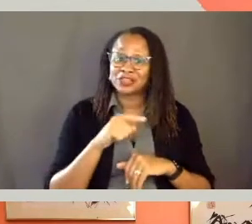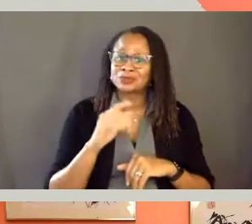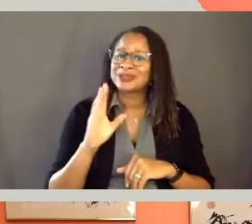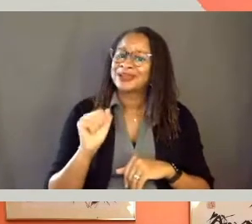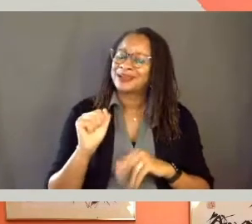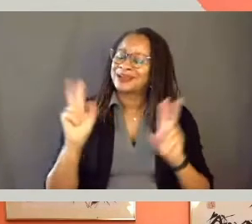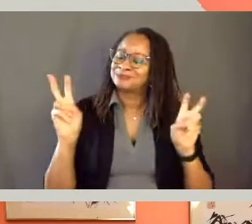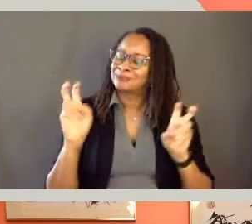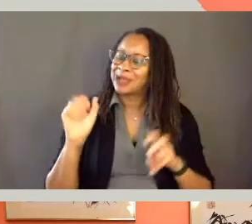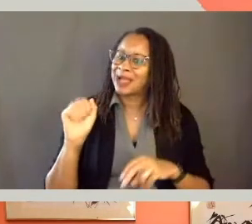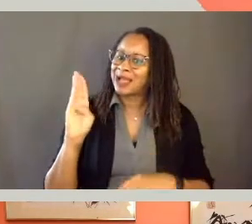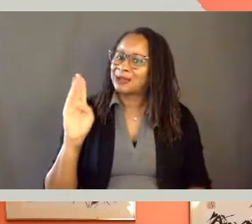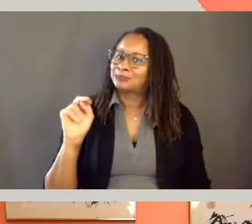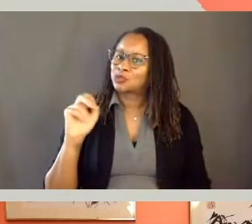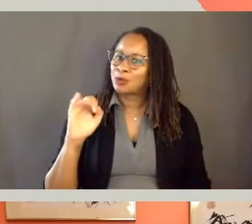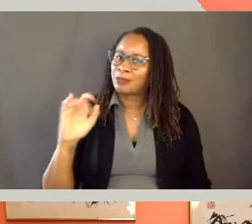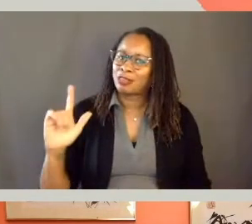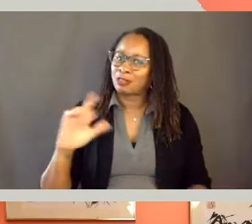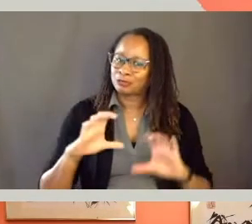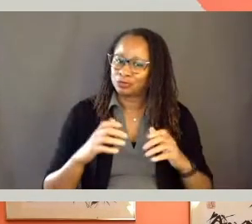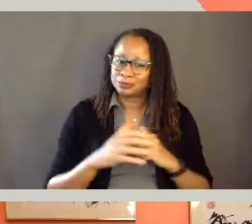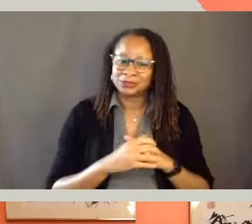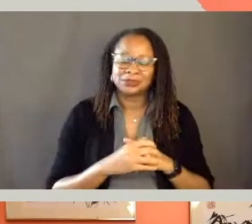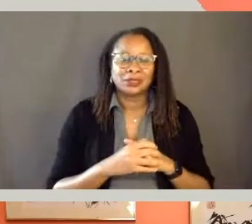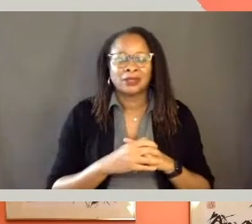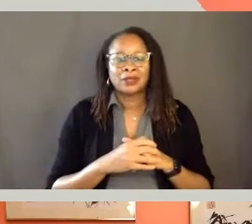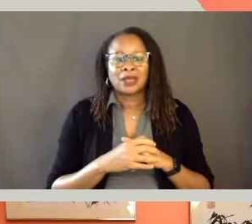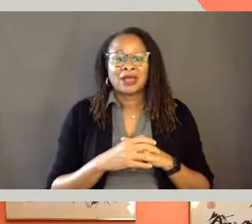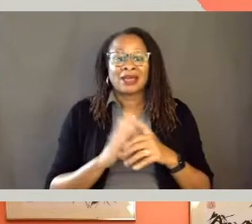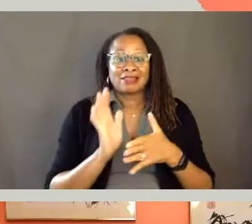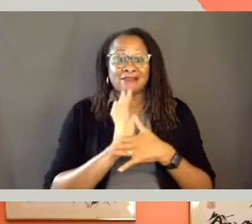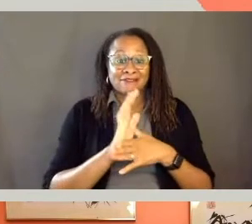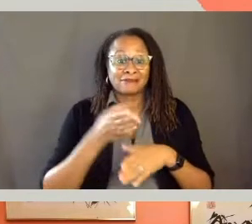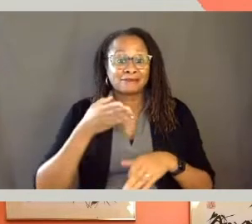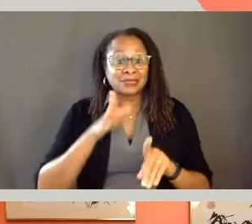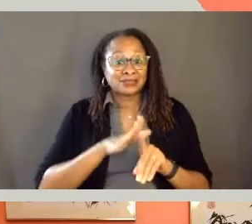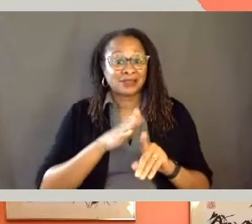You know, the film follows different sets of family.